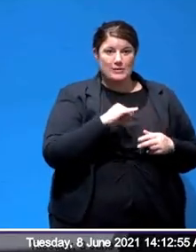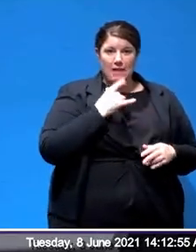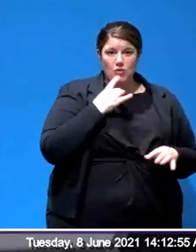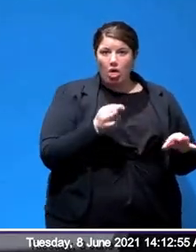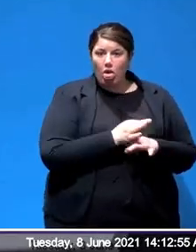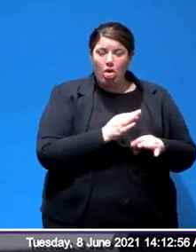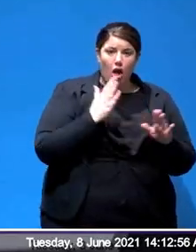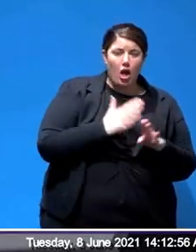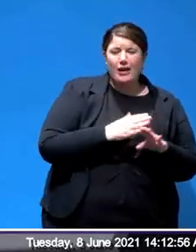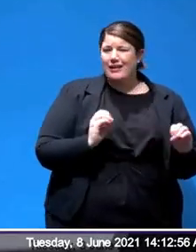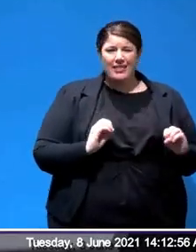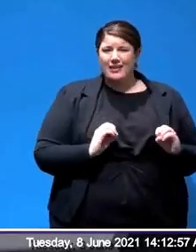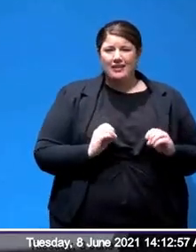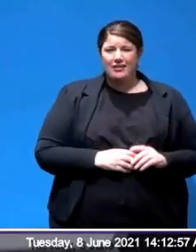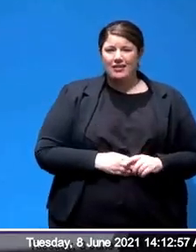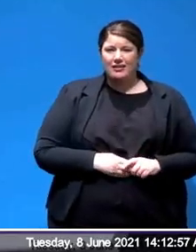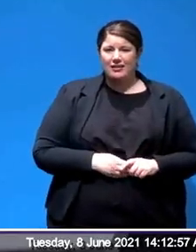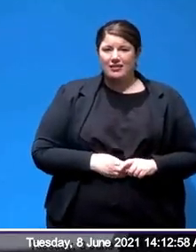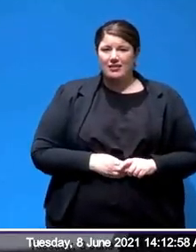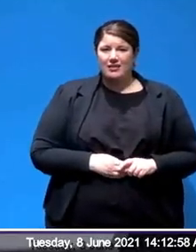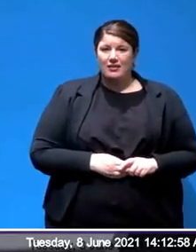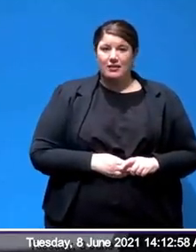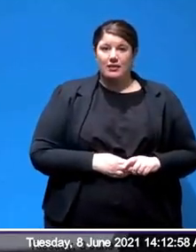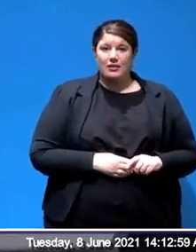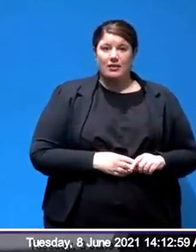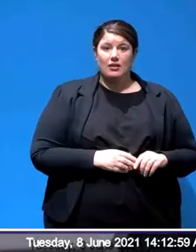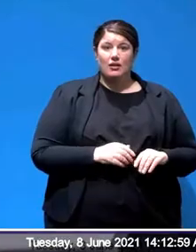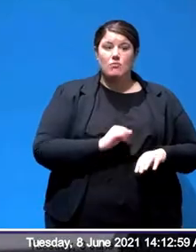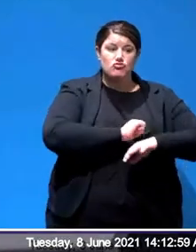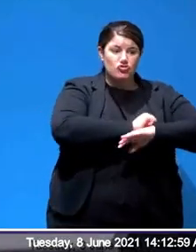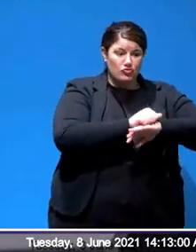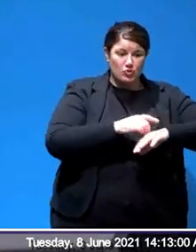I think it was just the bruise came out at different times.